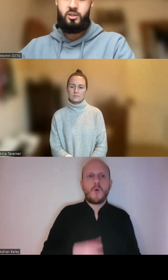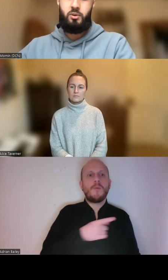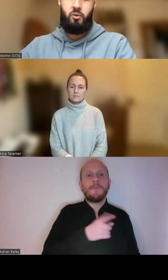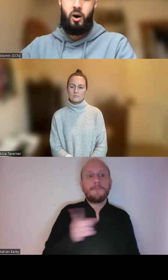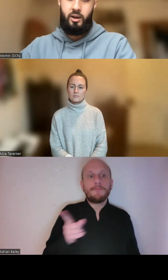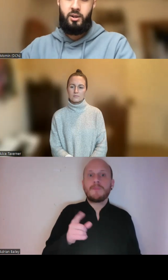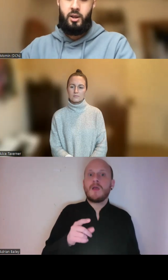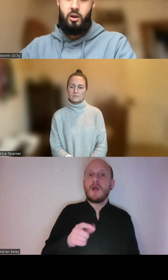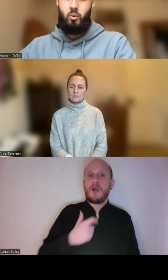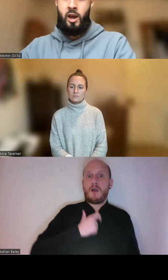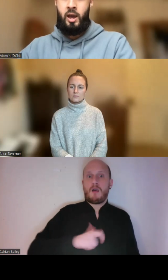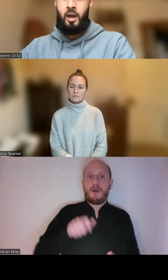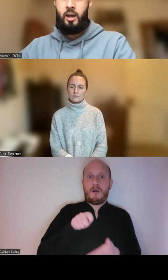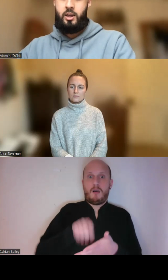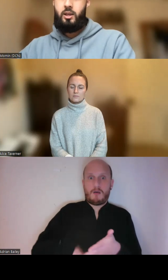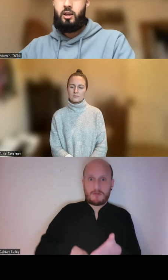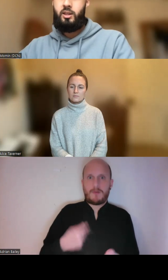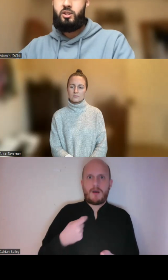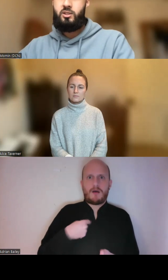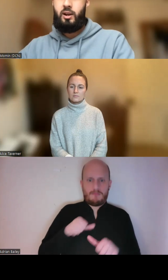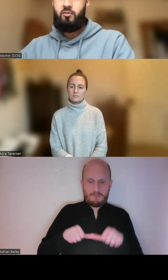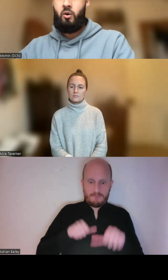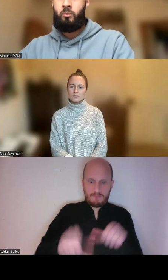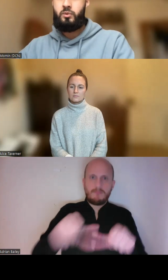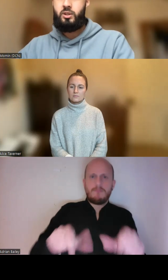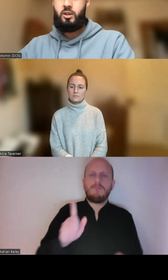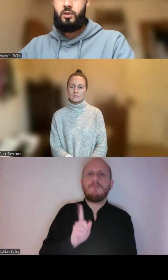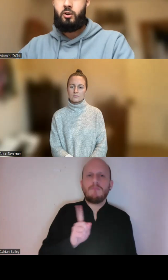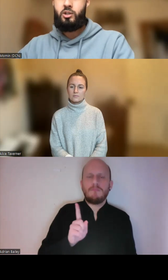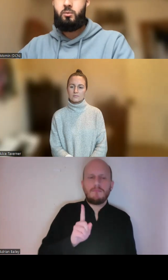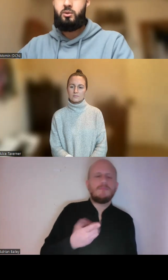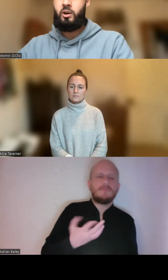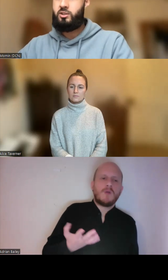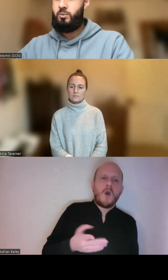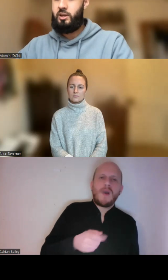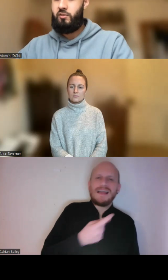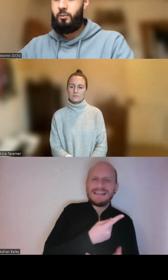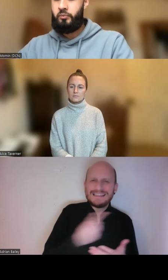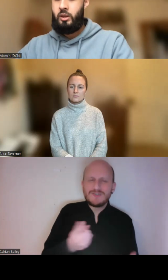on this beforehand where each of these platforms the customer is wanting something different.